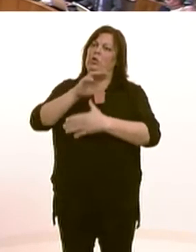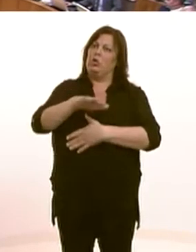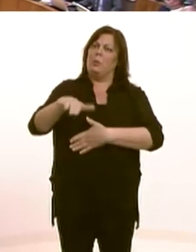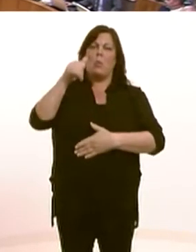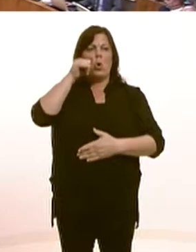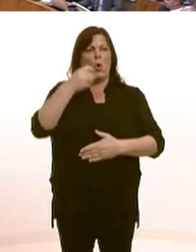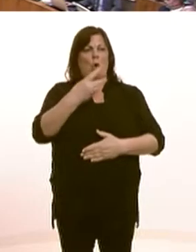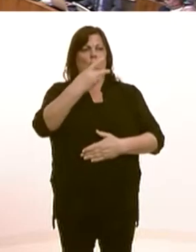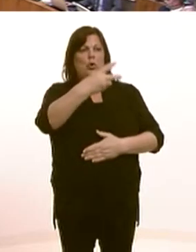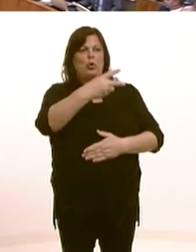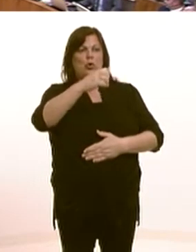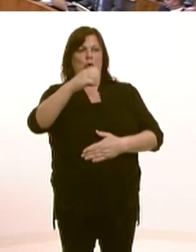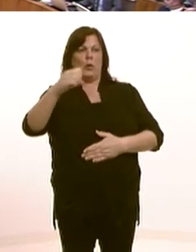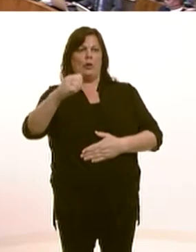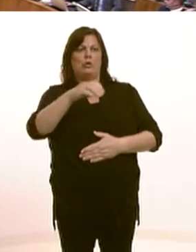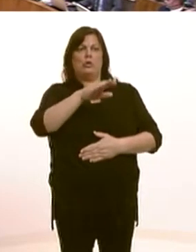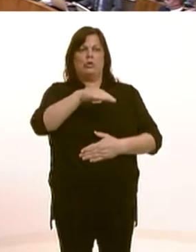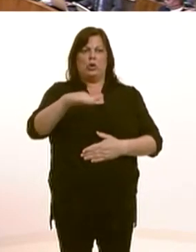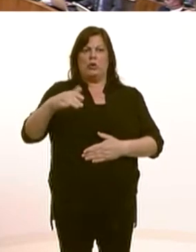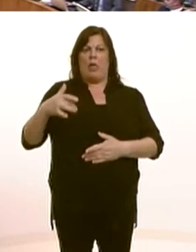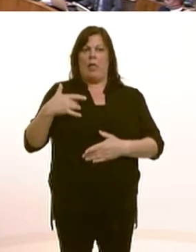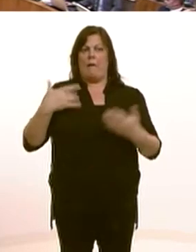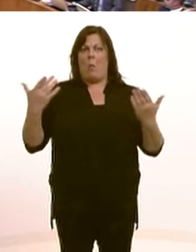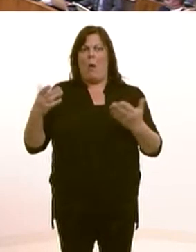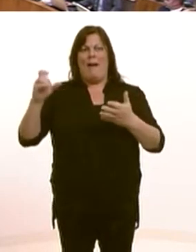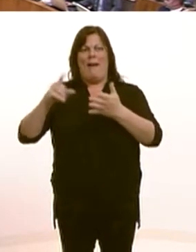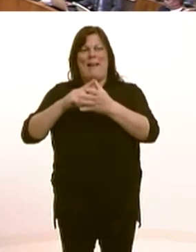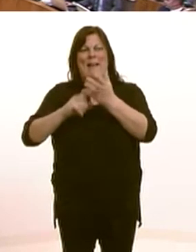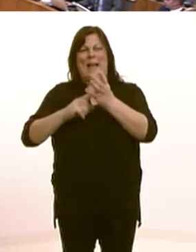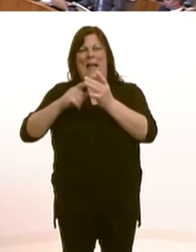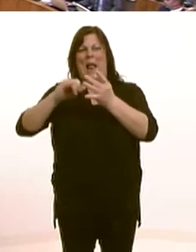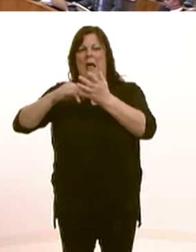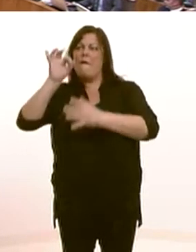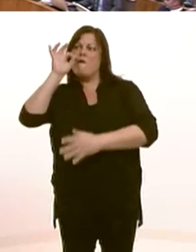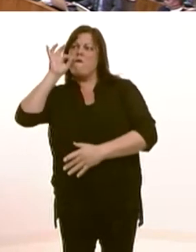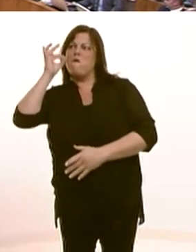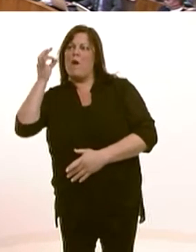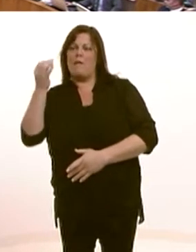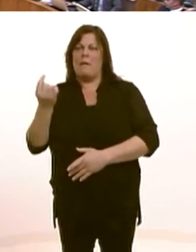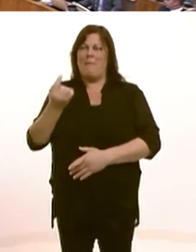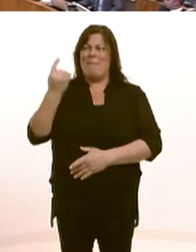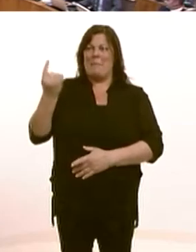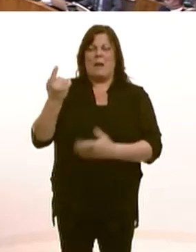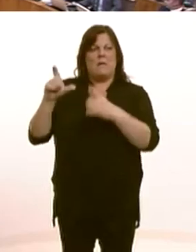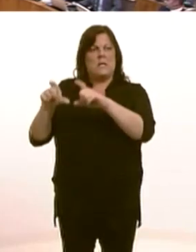fact, 200 children in the Calais area who are currently not being taken in by any Government,